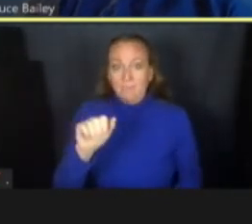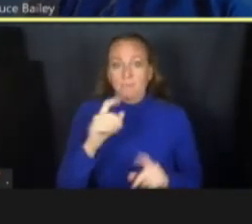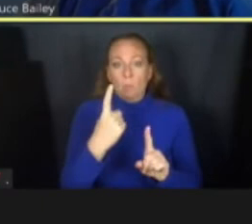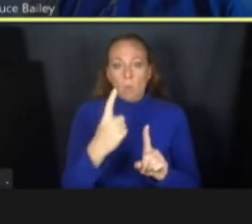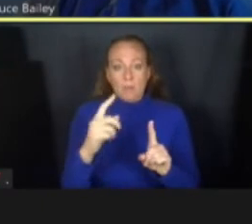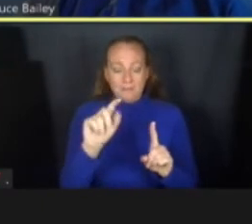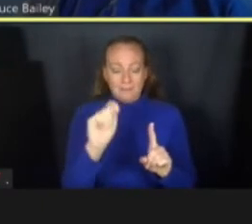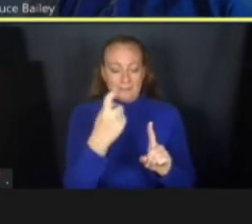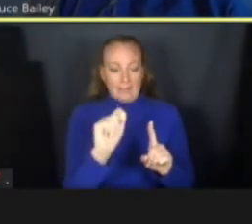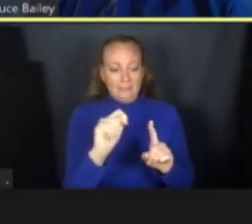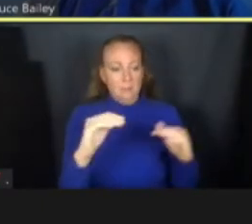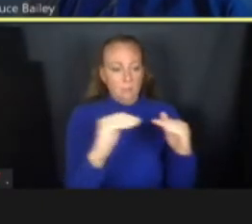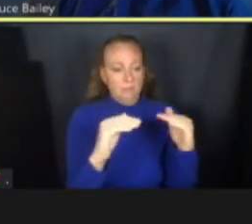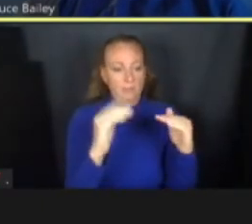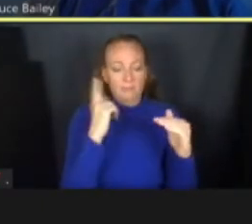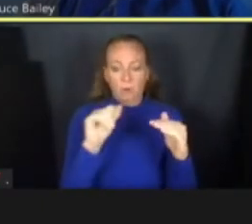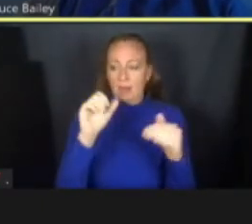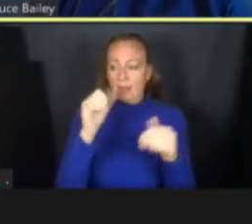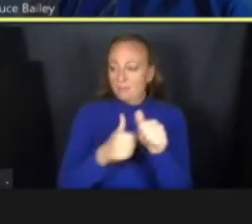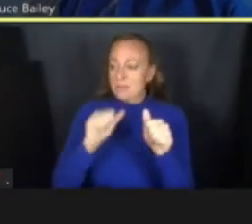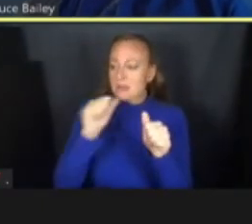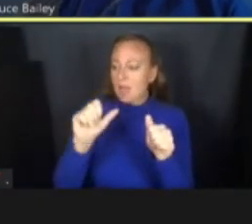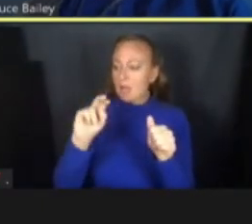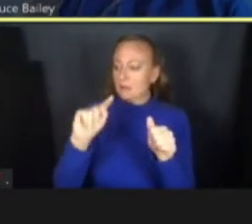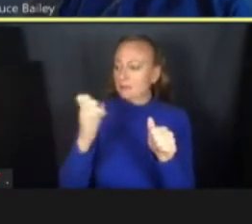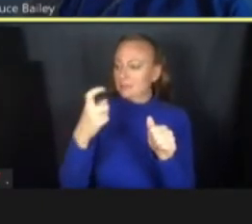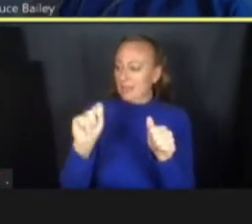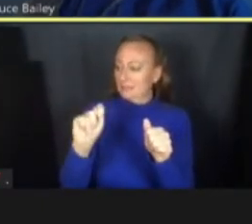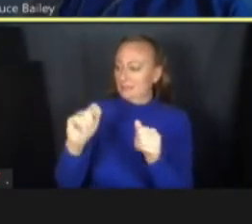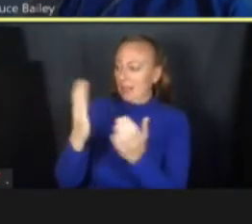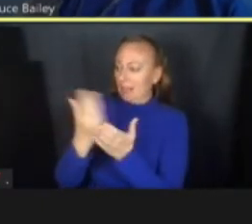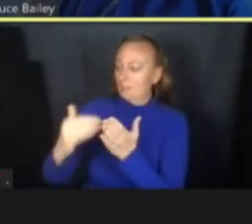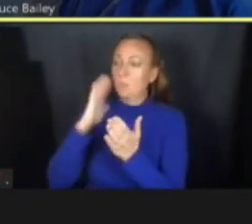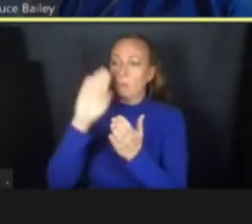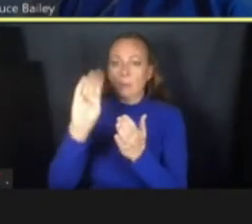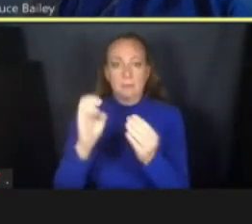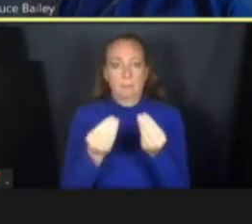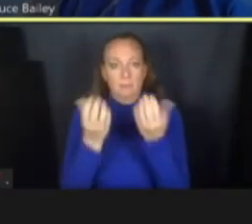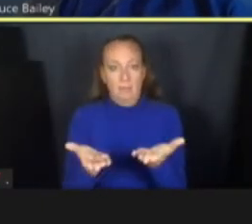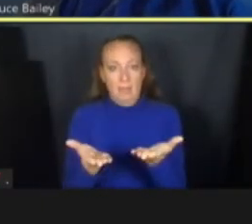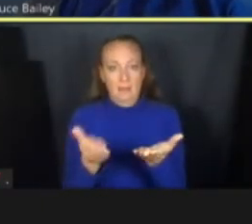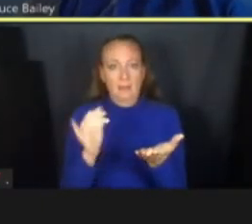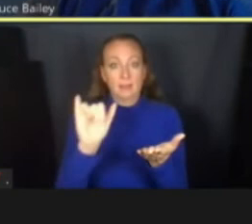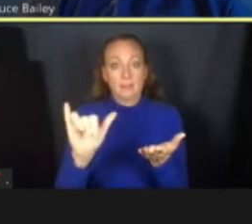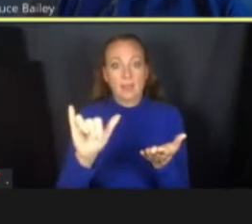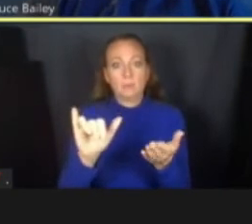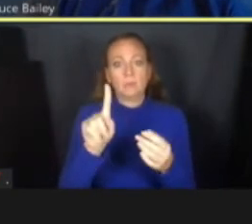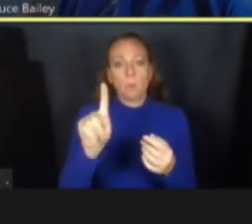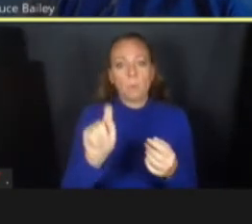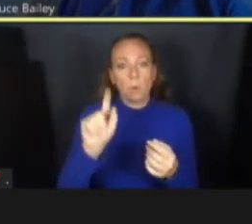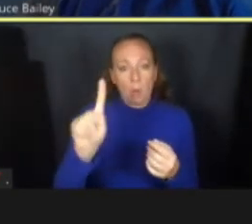shall be provided. WCAG 1.0, checkpoint 1.1, provide a text equivalent